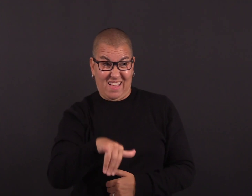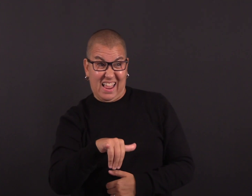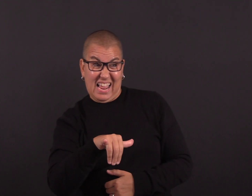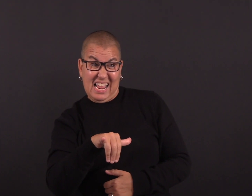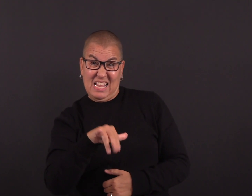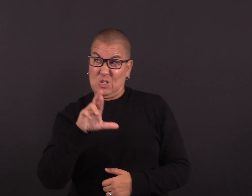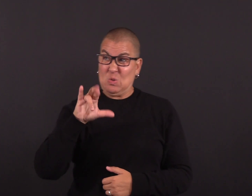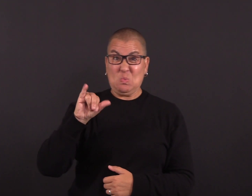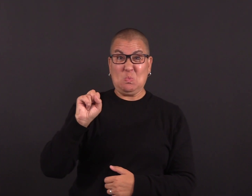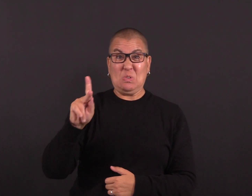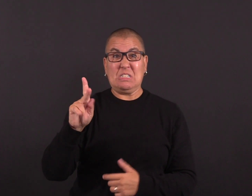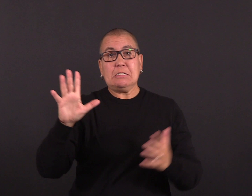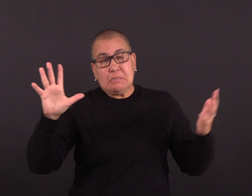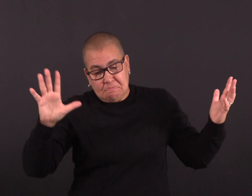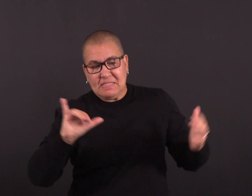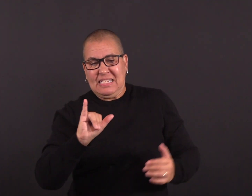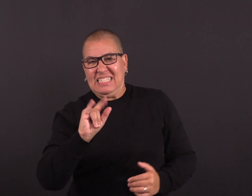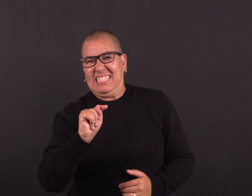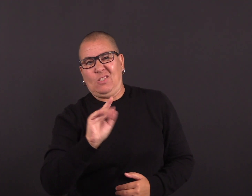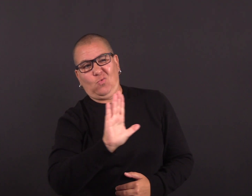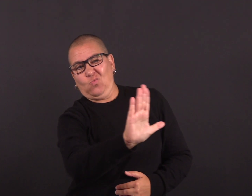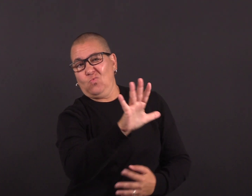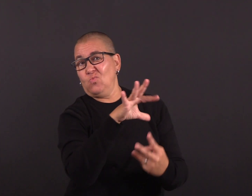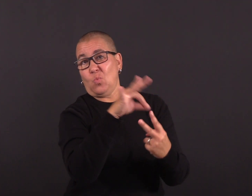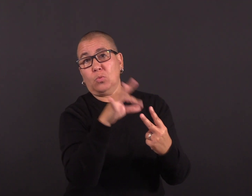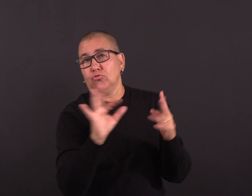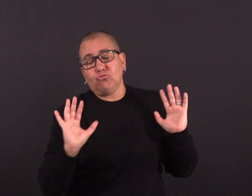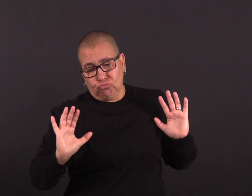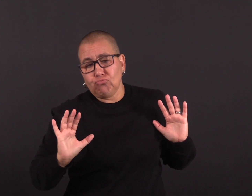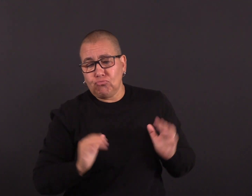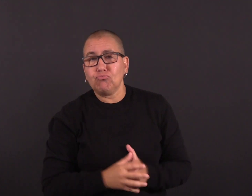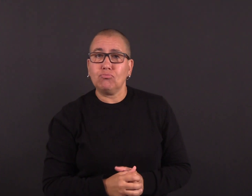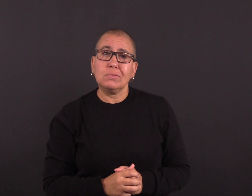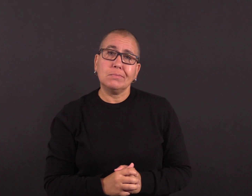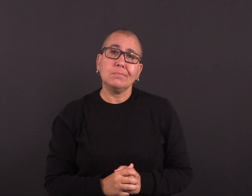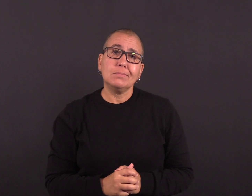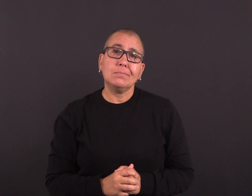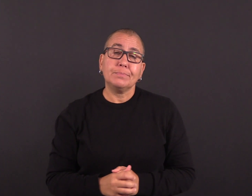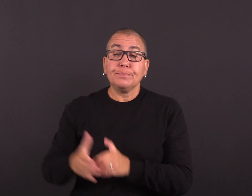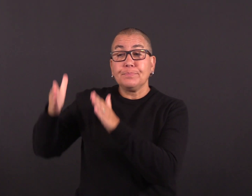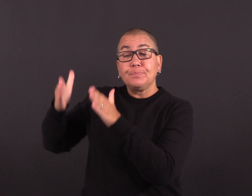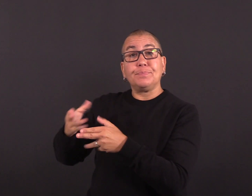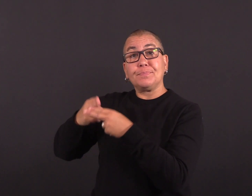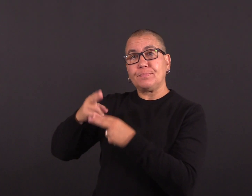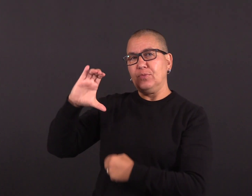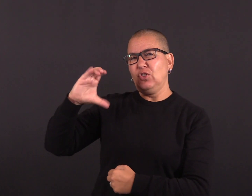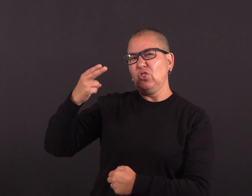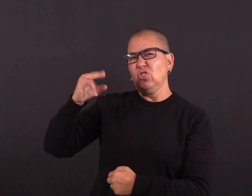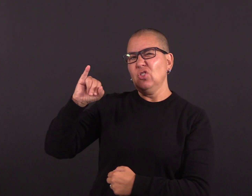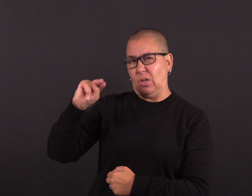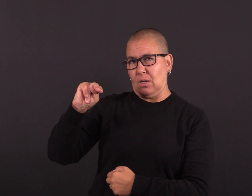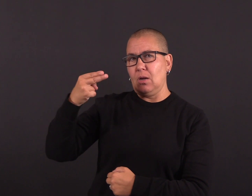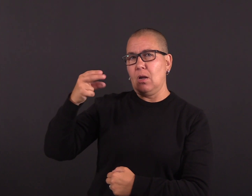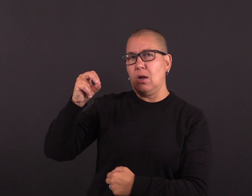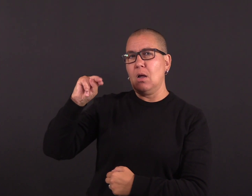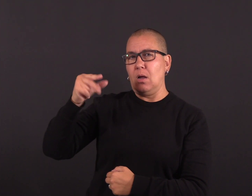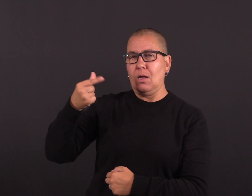heart disease or Alzheimer’s that’s independent of long Covid. “You don’t want to be afraid